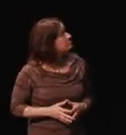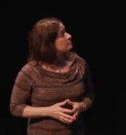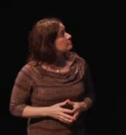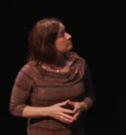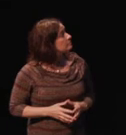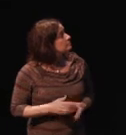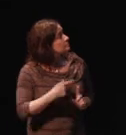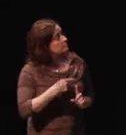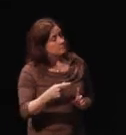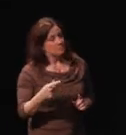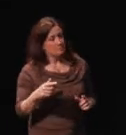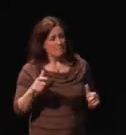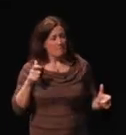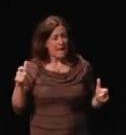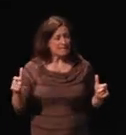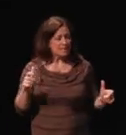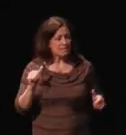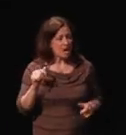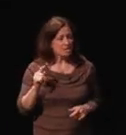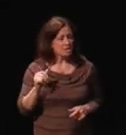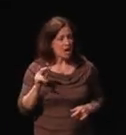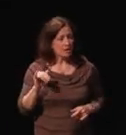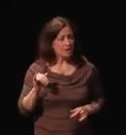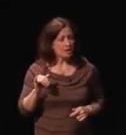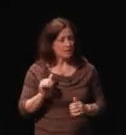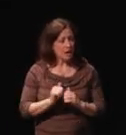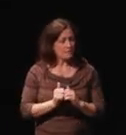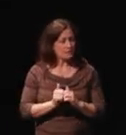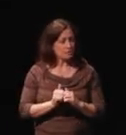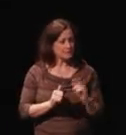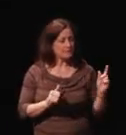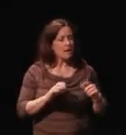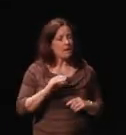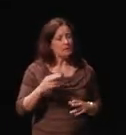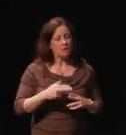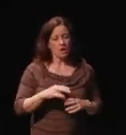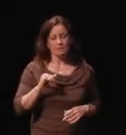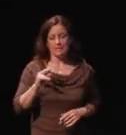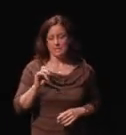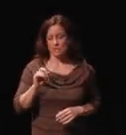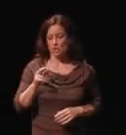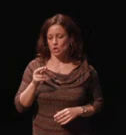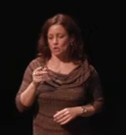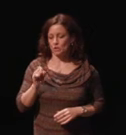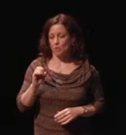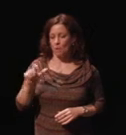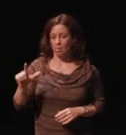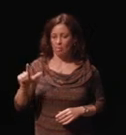Massive Atari competitions was put on by a company called Ingersoll in England.